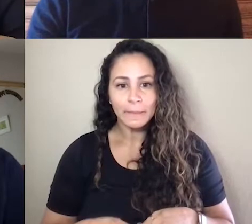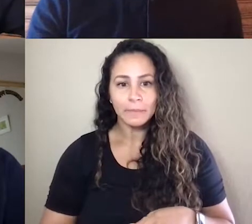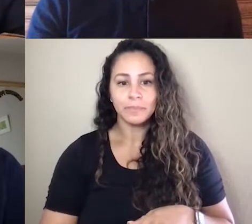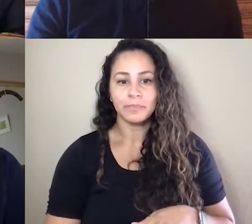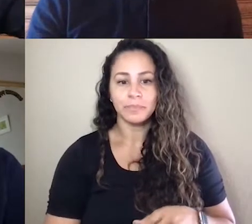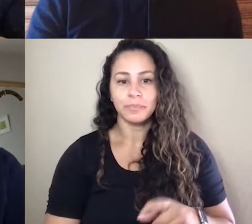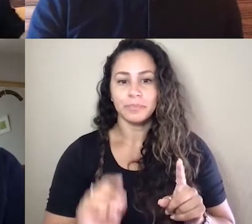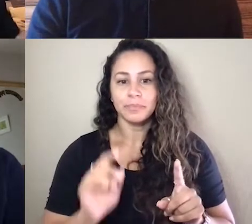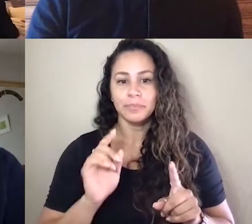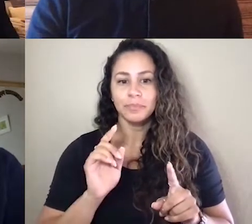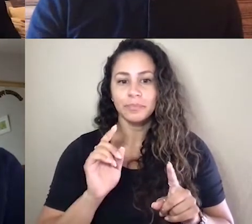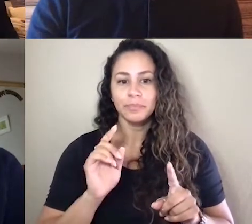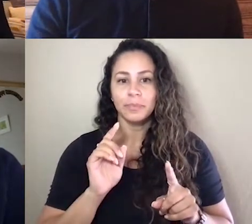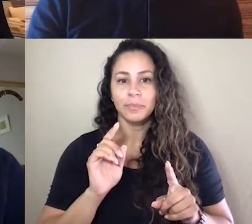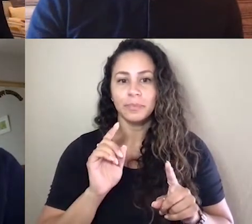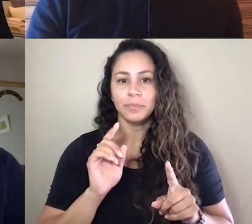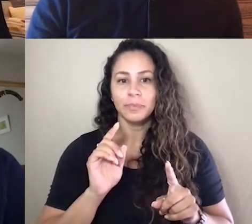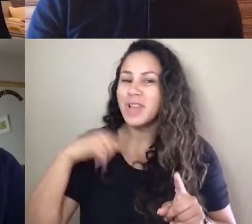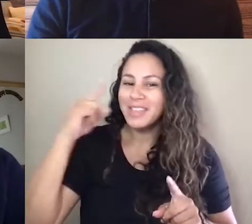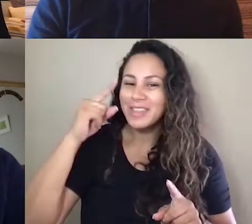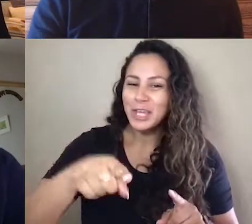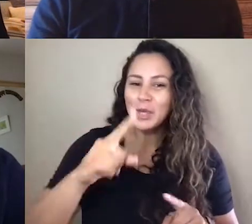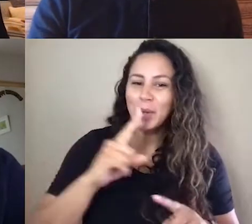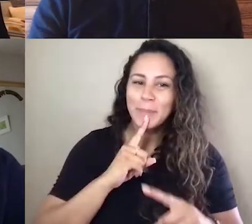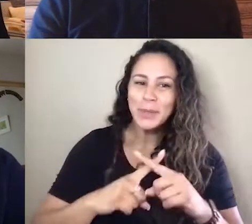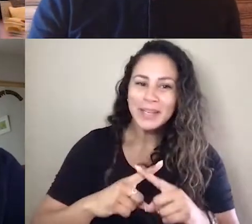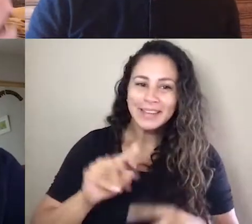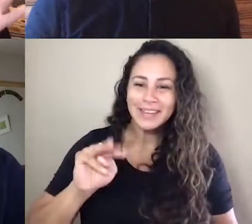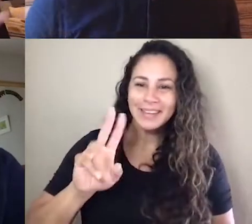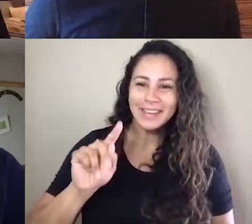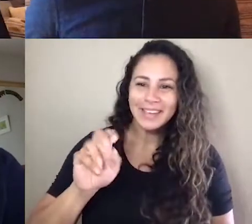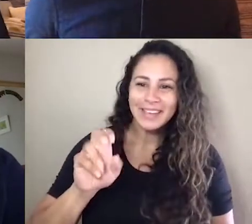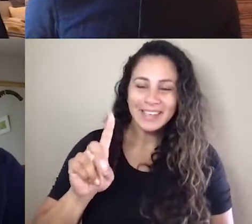YES, THERE IS A LIKE --